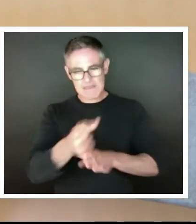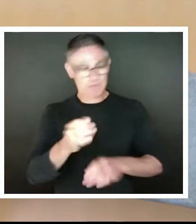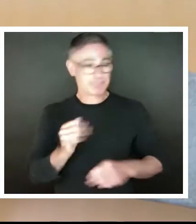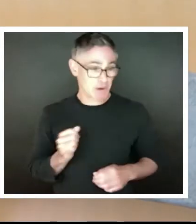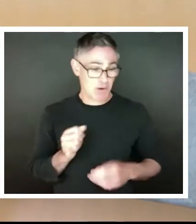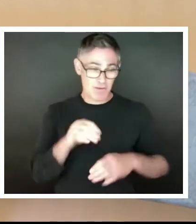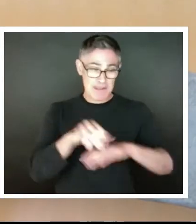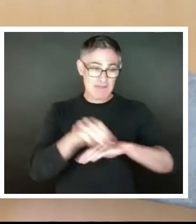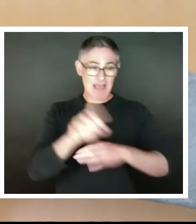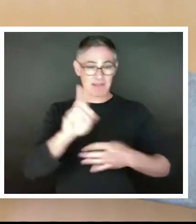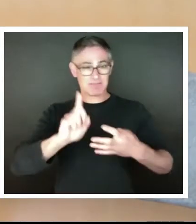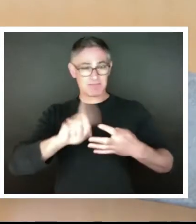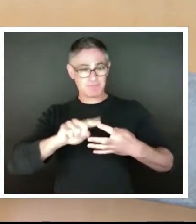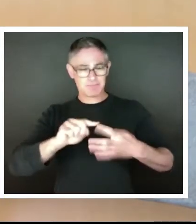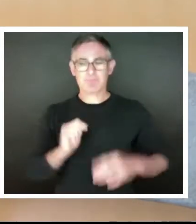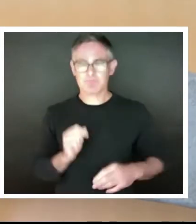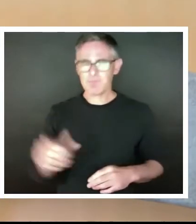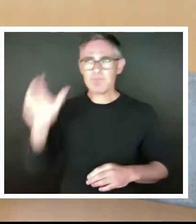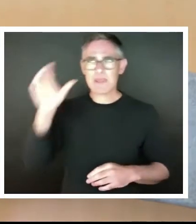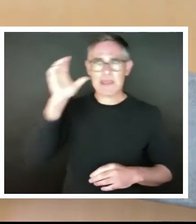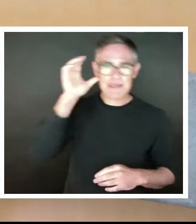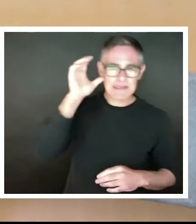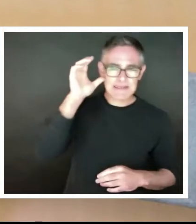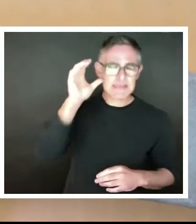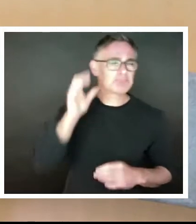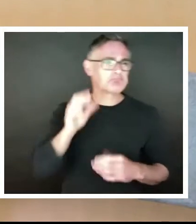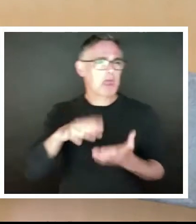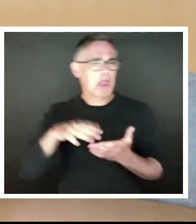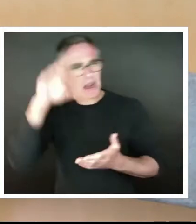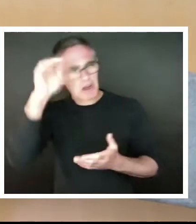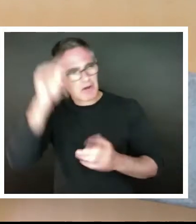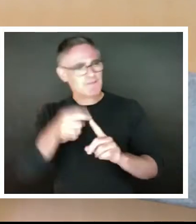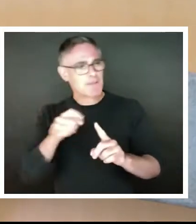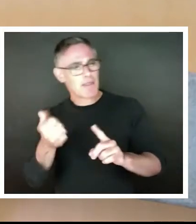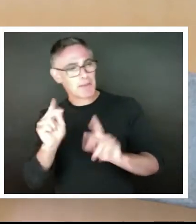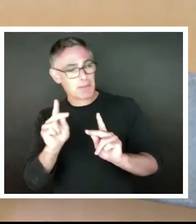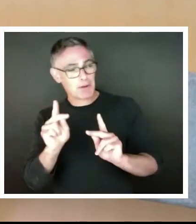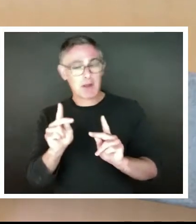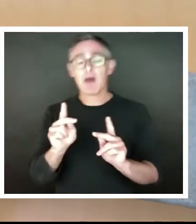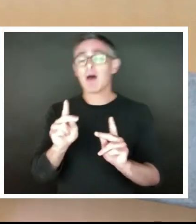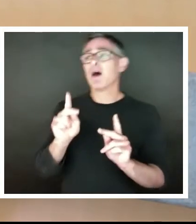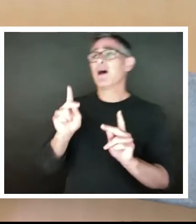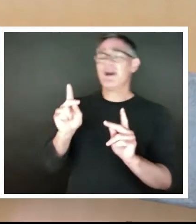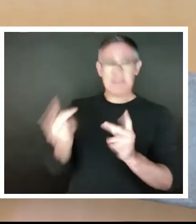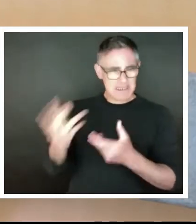Number one, listen and learn from others, including those in different disciplines